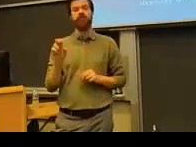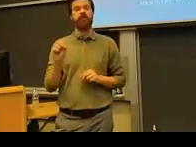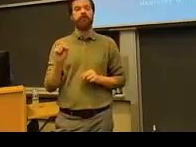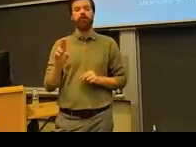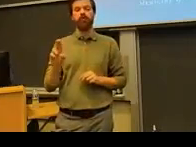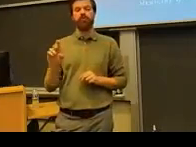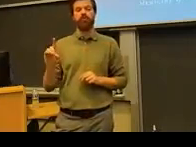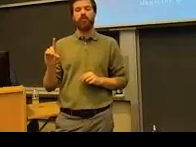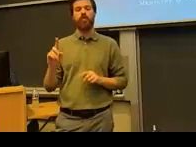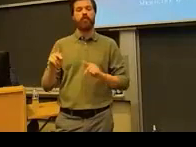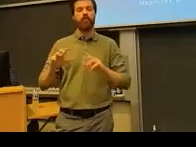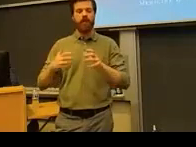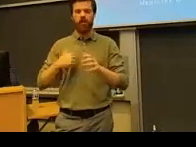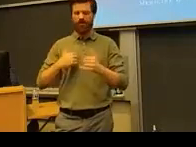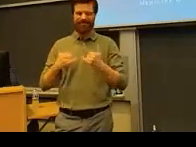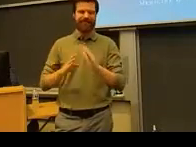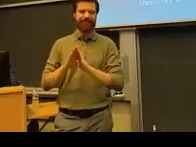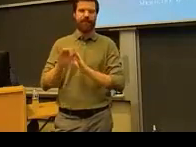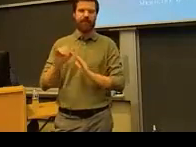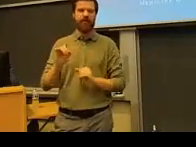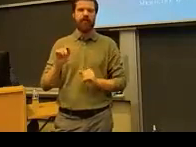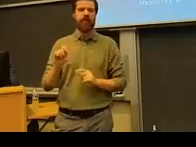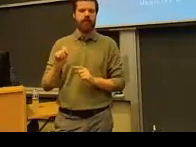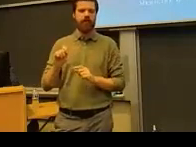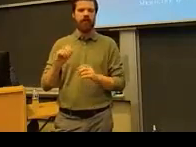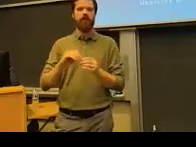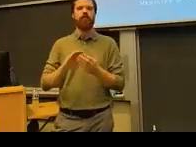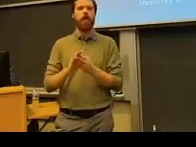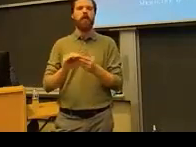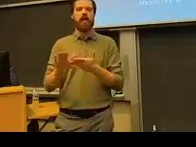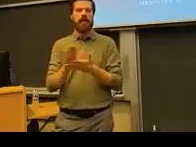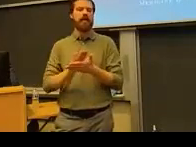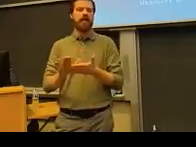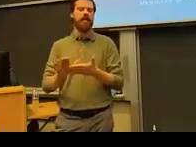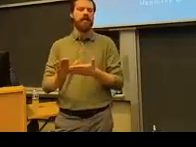that we're able we're still developing that data into a cleaner form uh and in that area we have